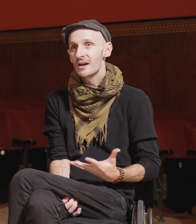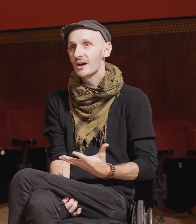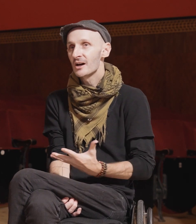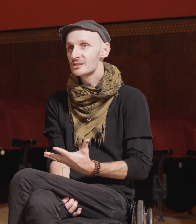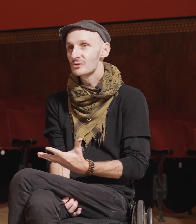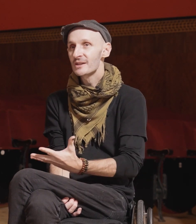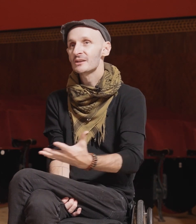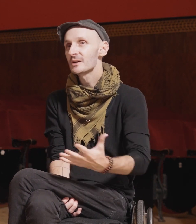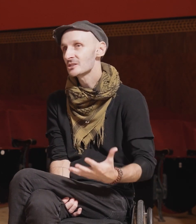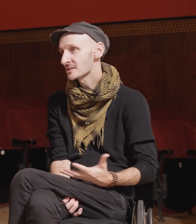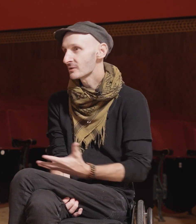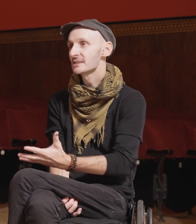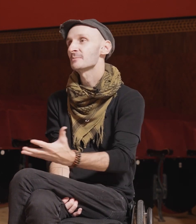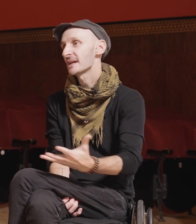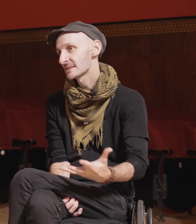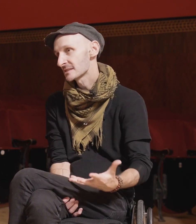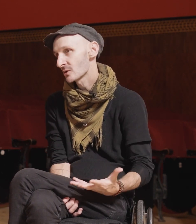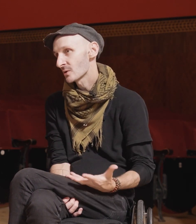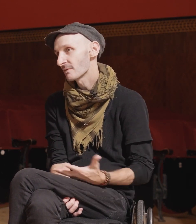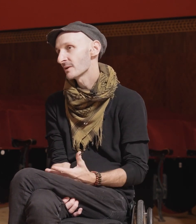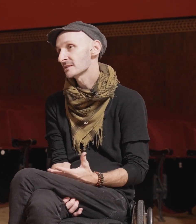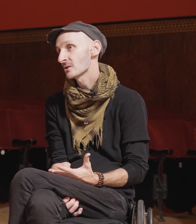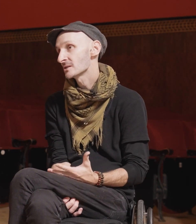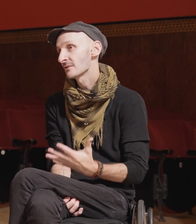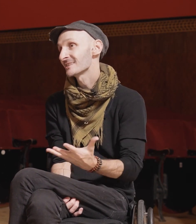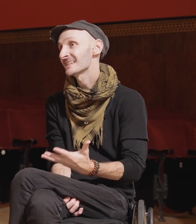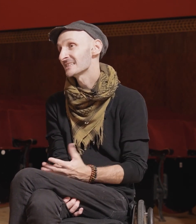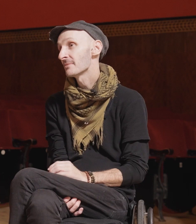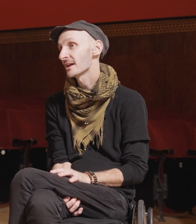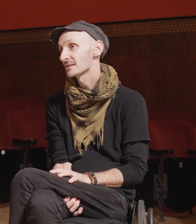to us the questions create space. So everyone is heard and everyone's needs are met.